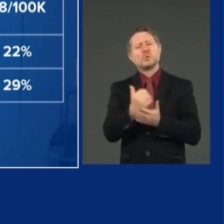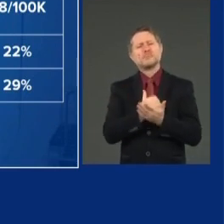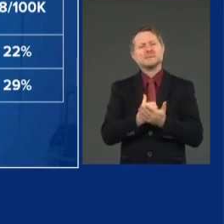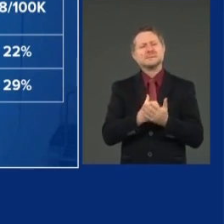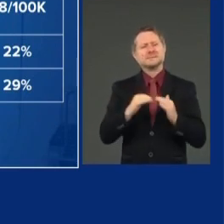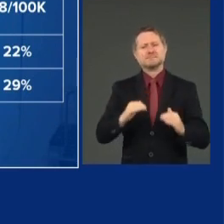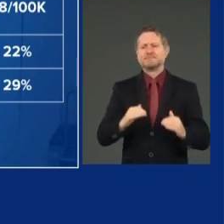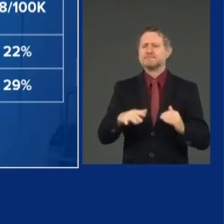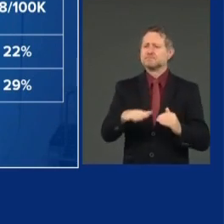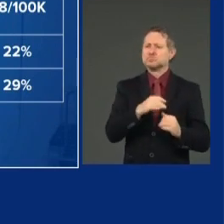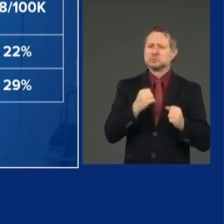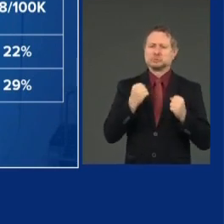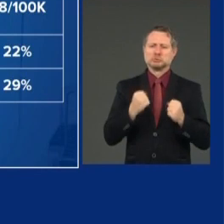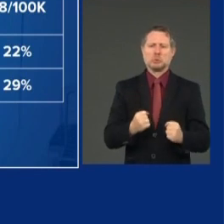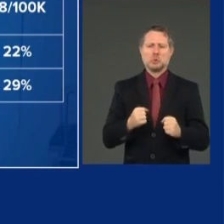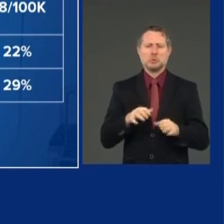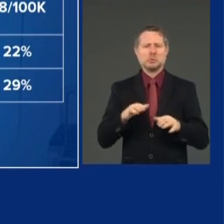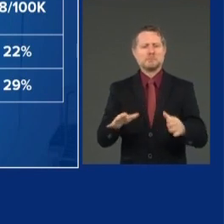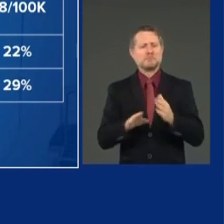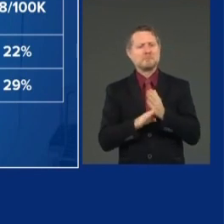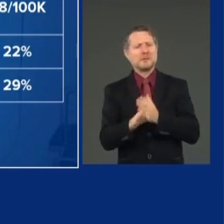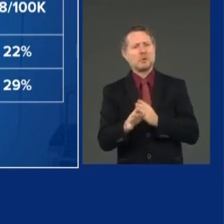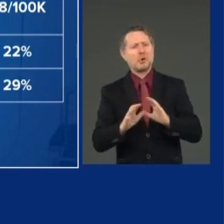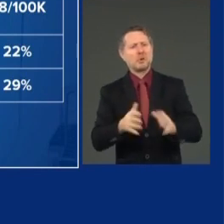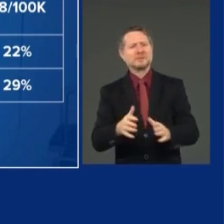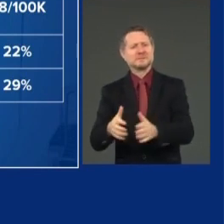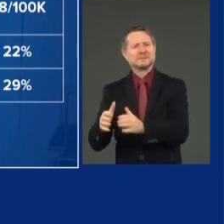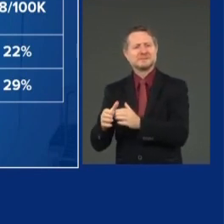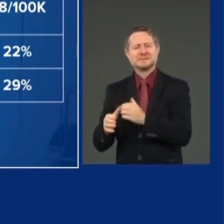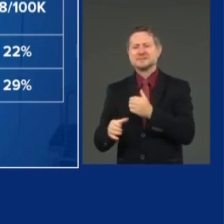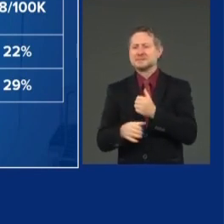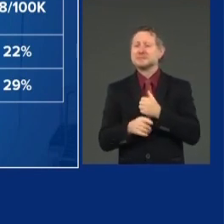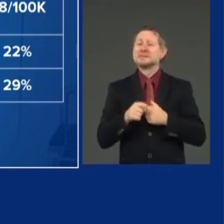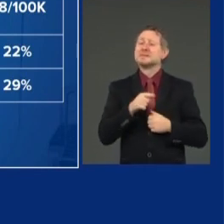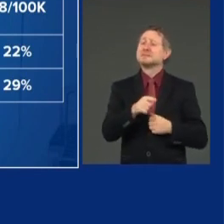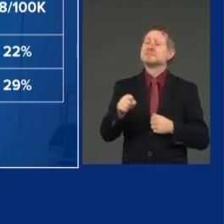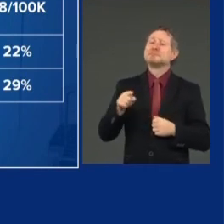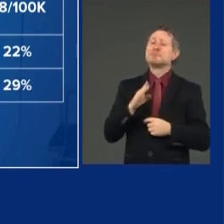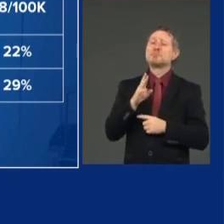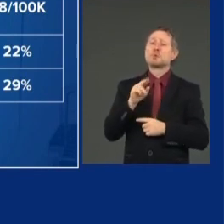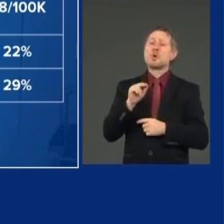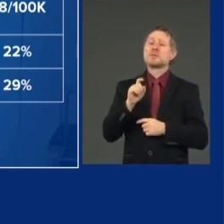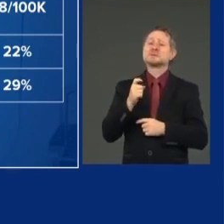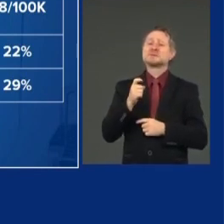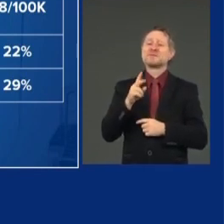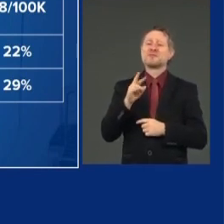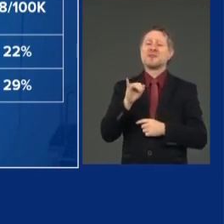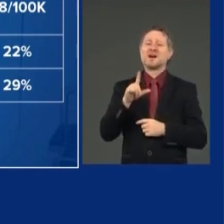CONTINUE IN ZIP CODES, LOWER